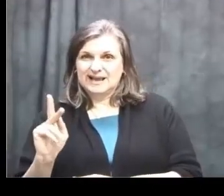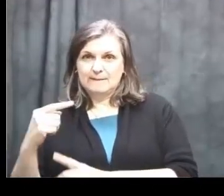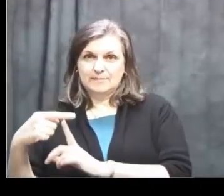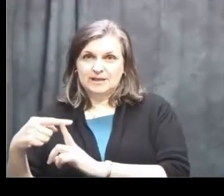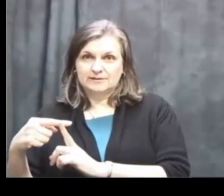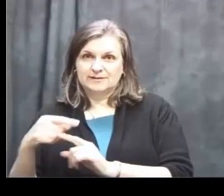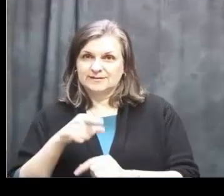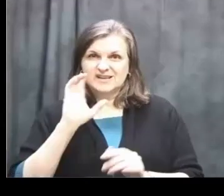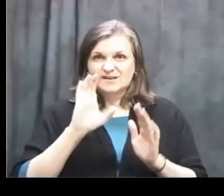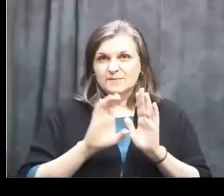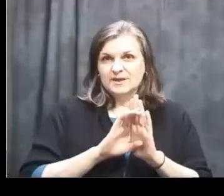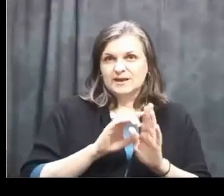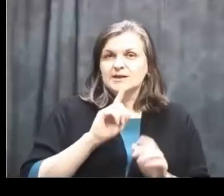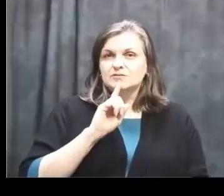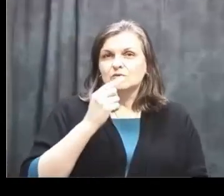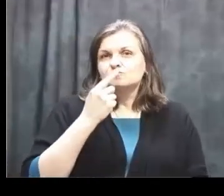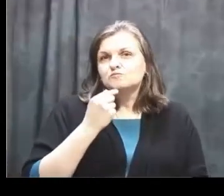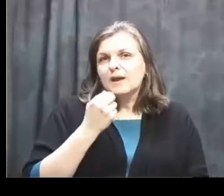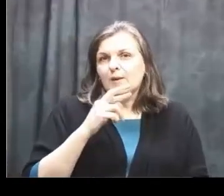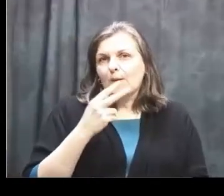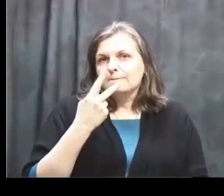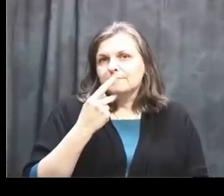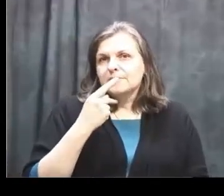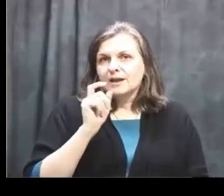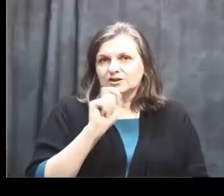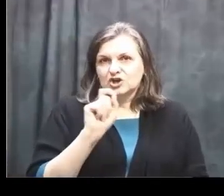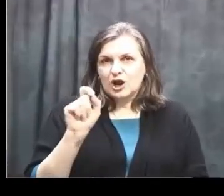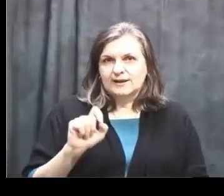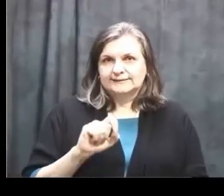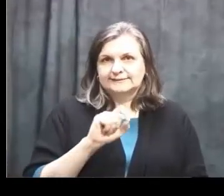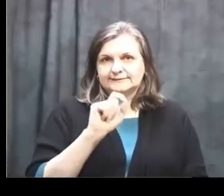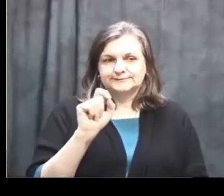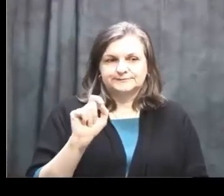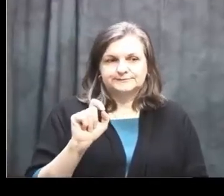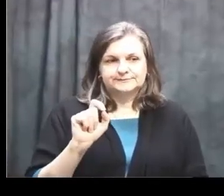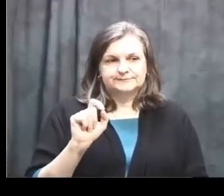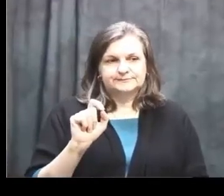In my diagram here it's little red or pink dots surrounding